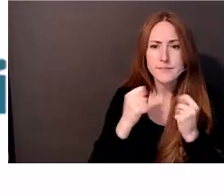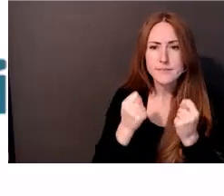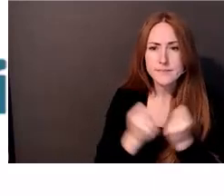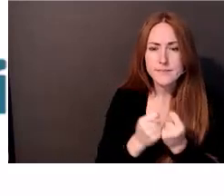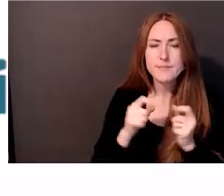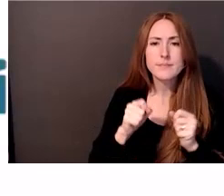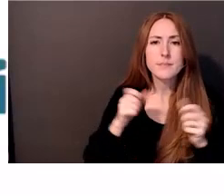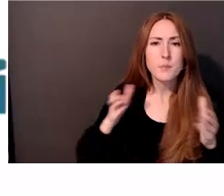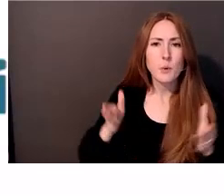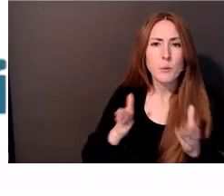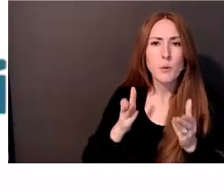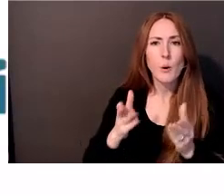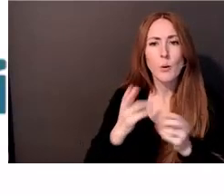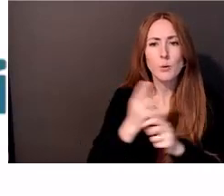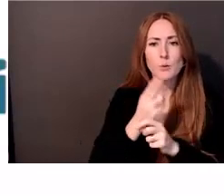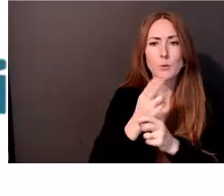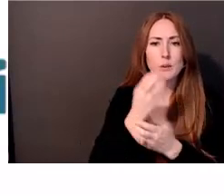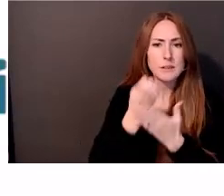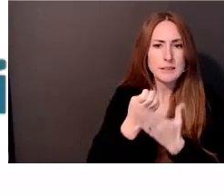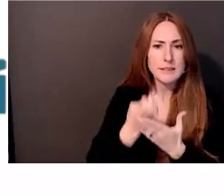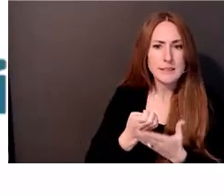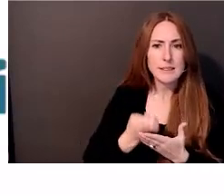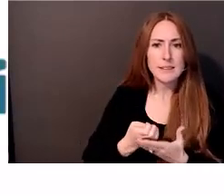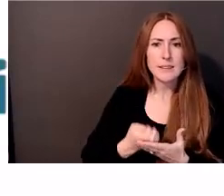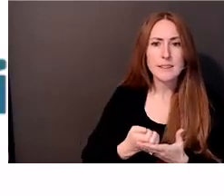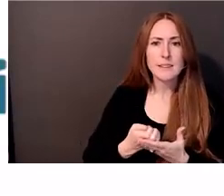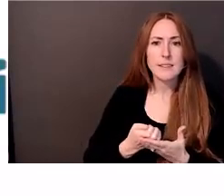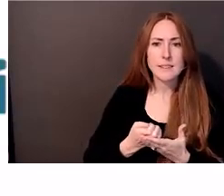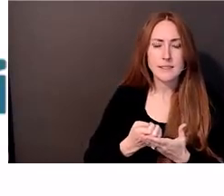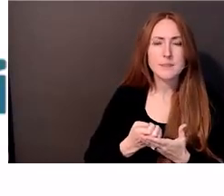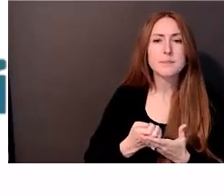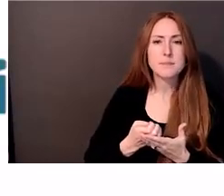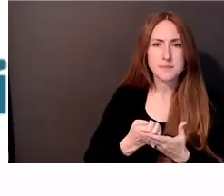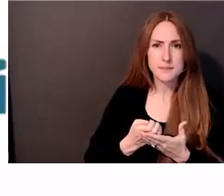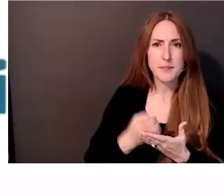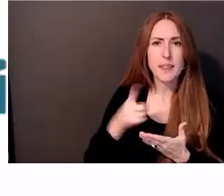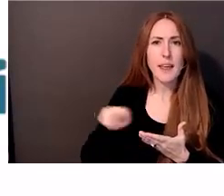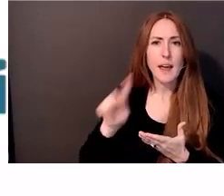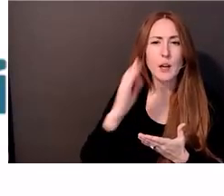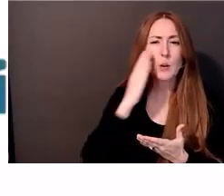know exactly their local context needs and their peers's needs.